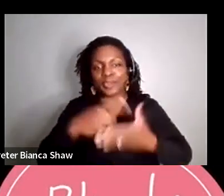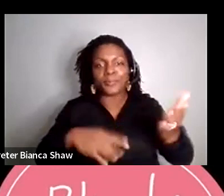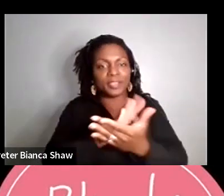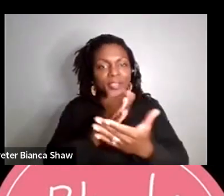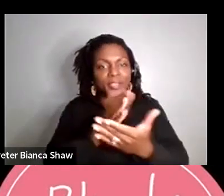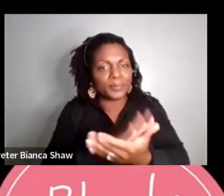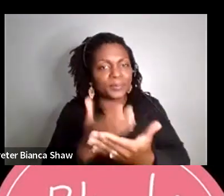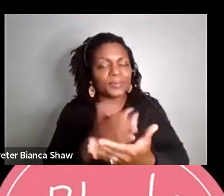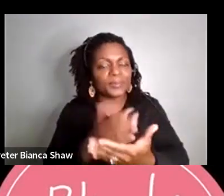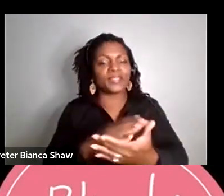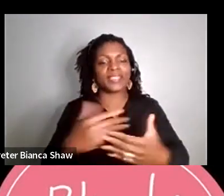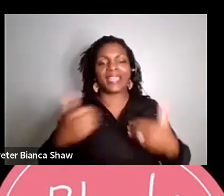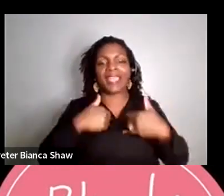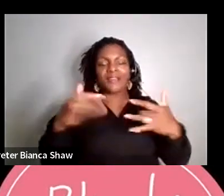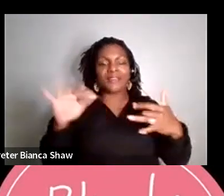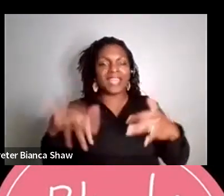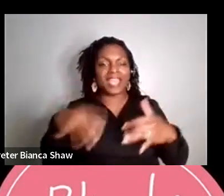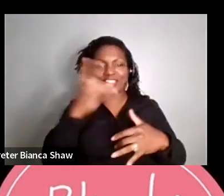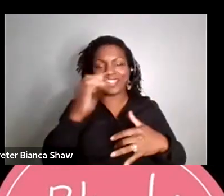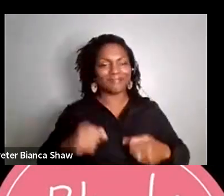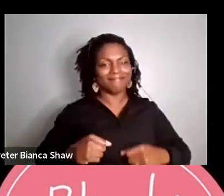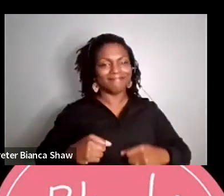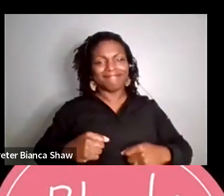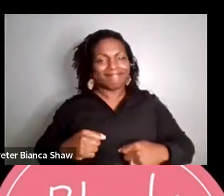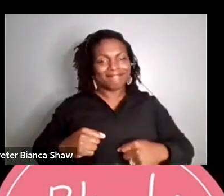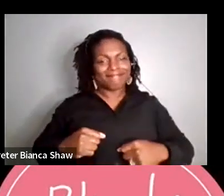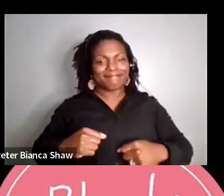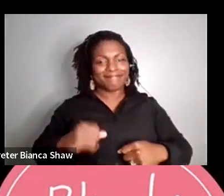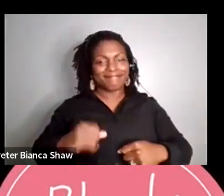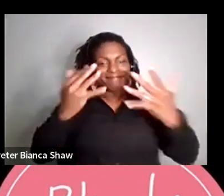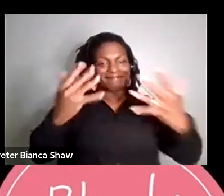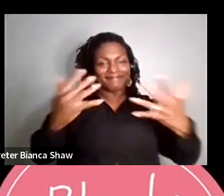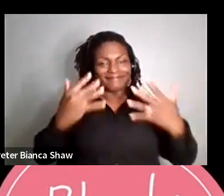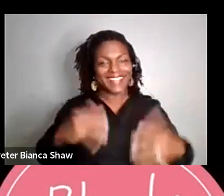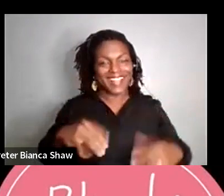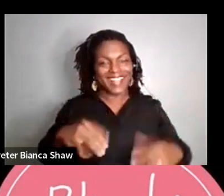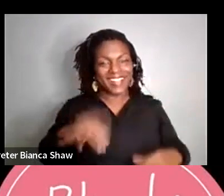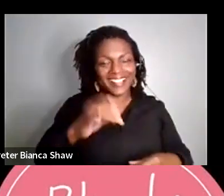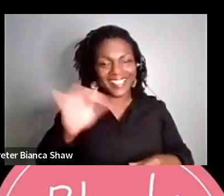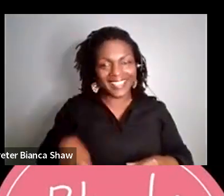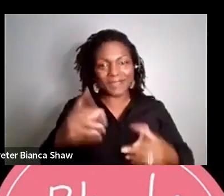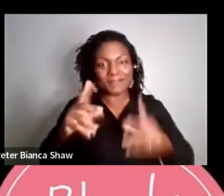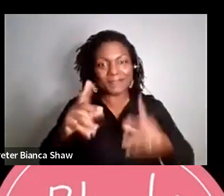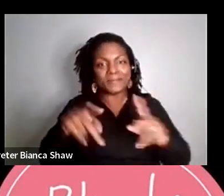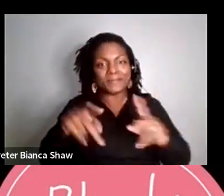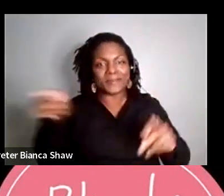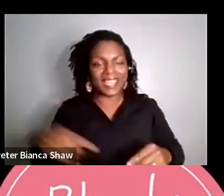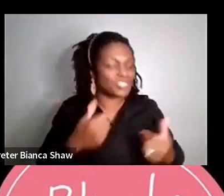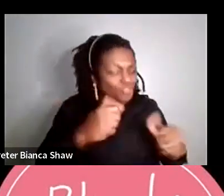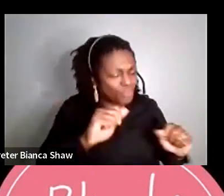They got a glow about them, and this extra confidence, when people were tasting their foods and telling them how great it was.